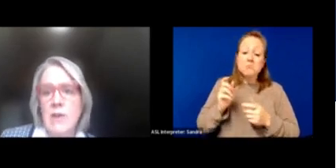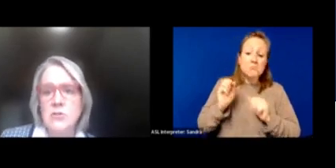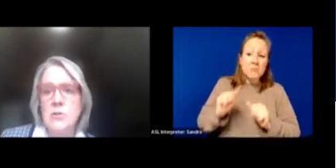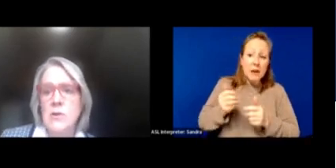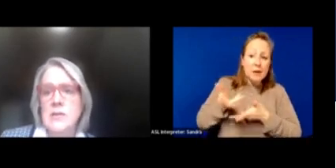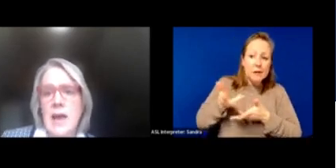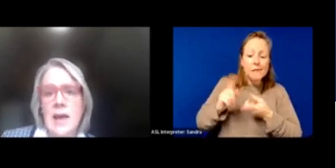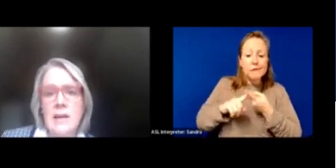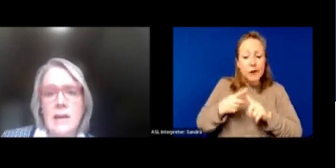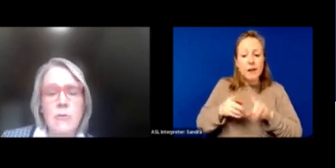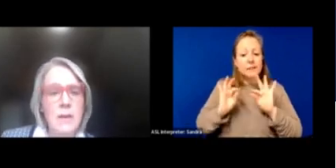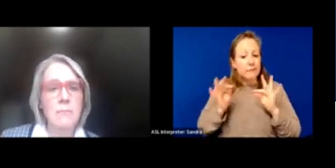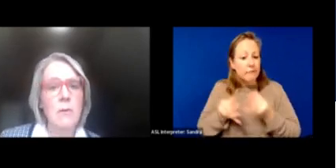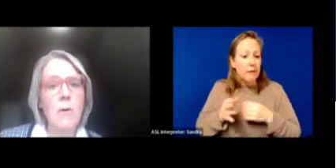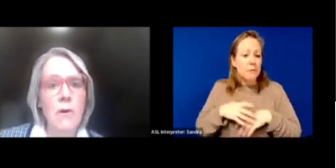professionals and other people